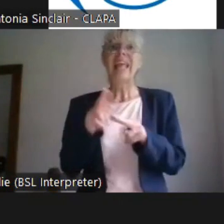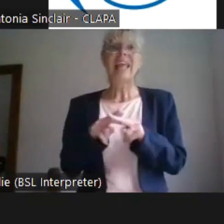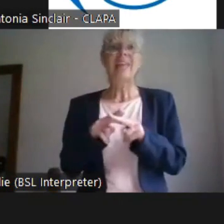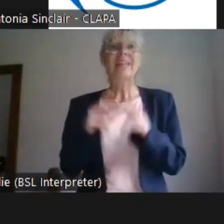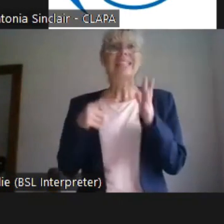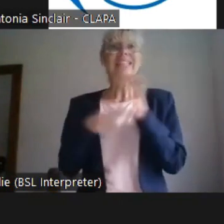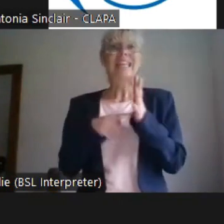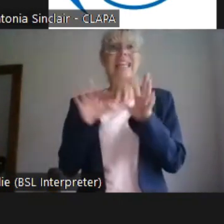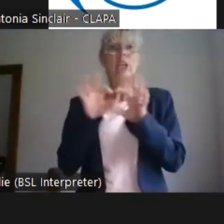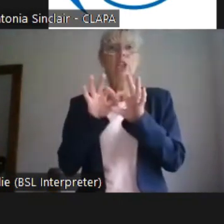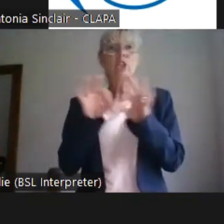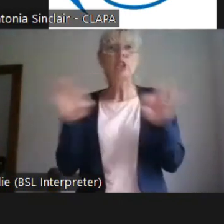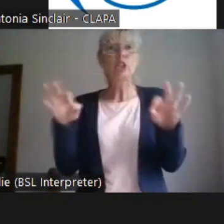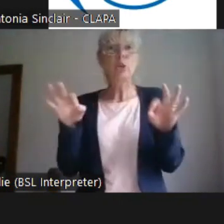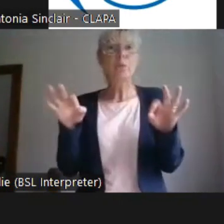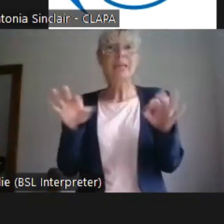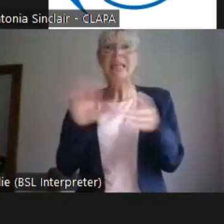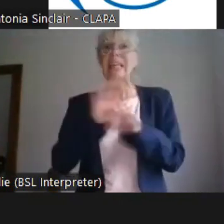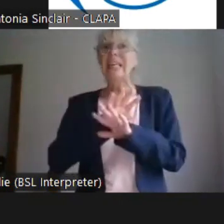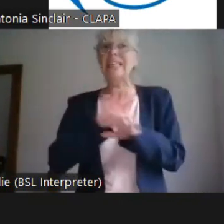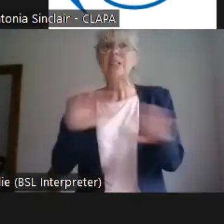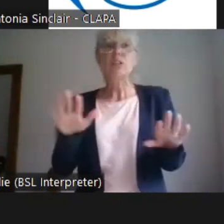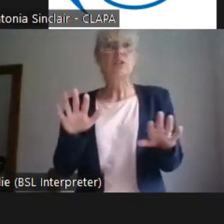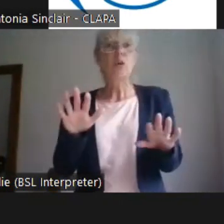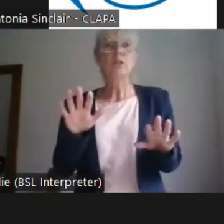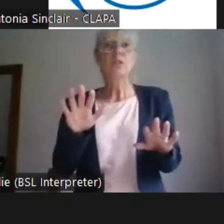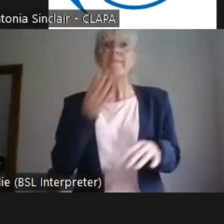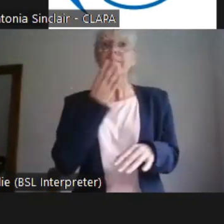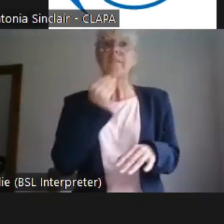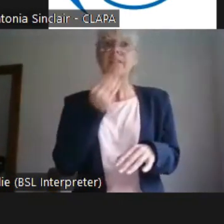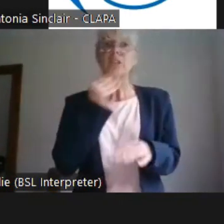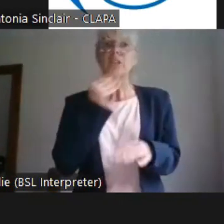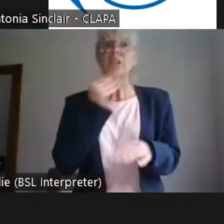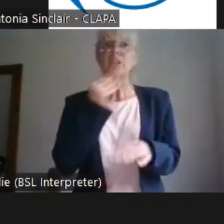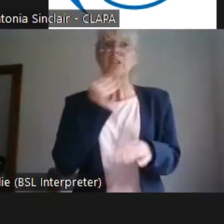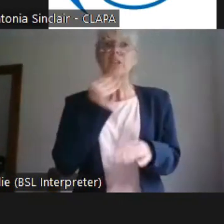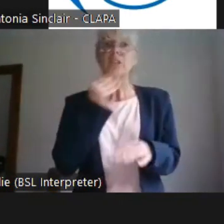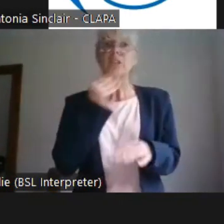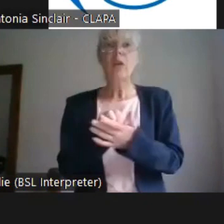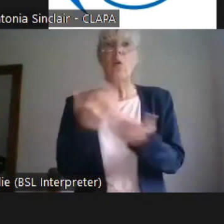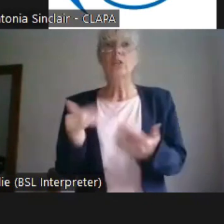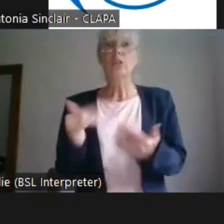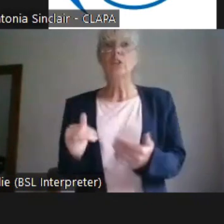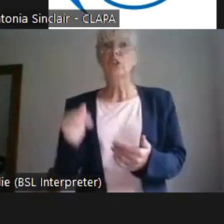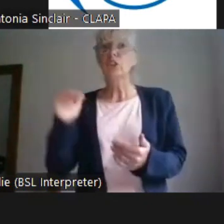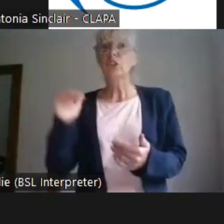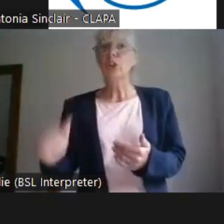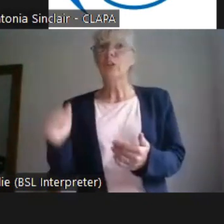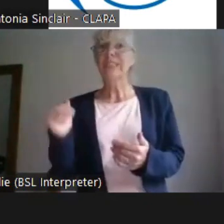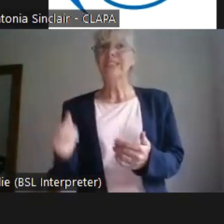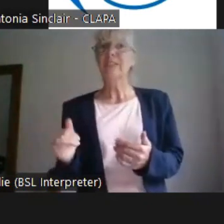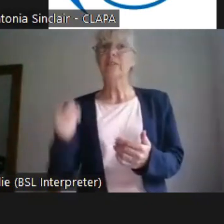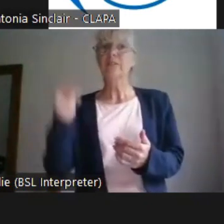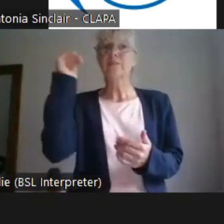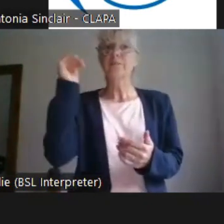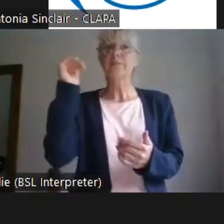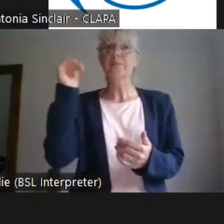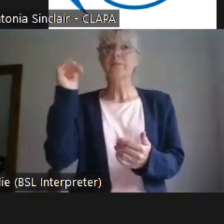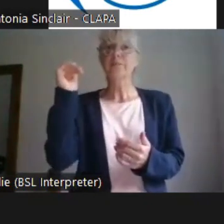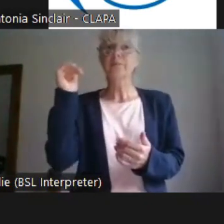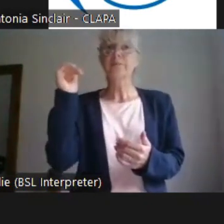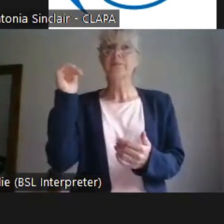is much older and the risks of blue Air are much less than the person probably need to go